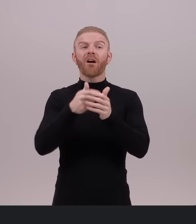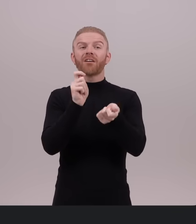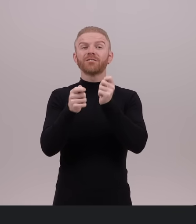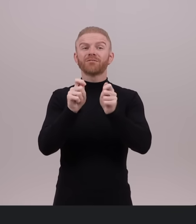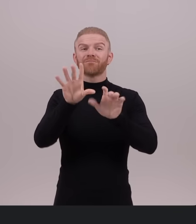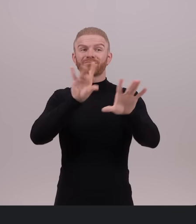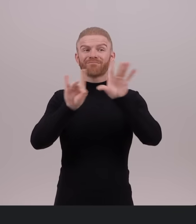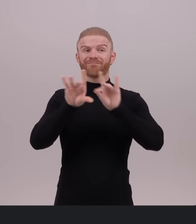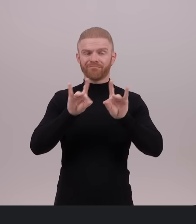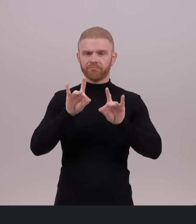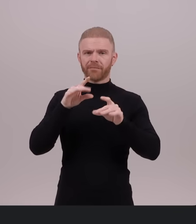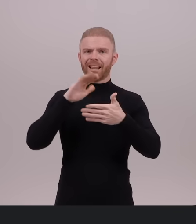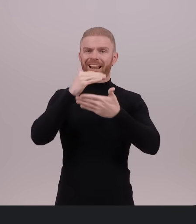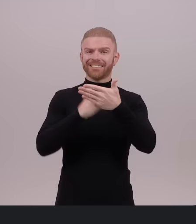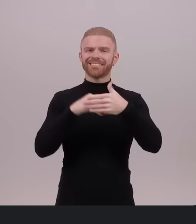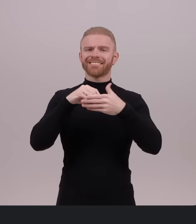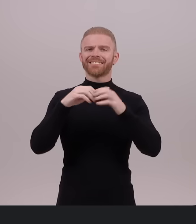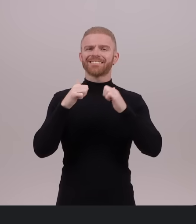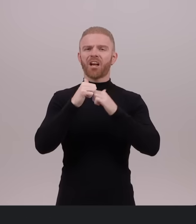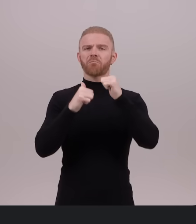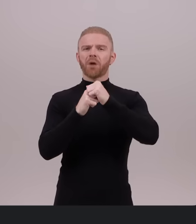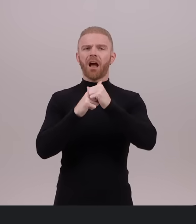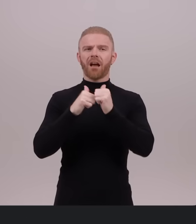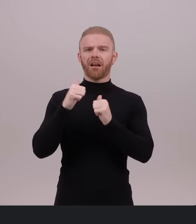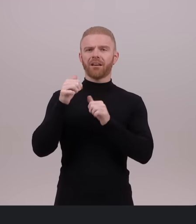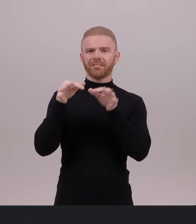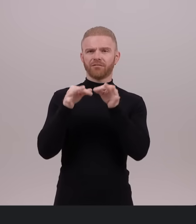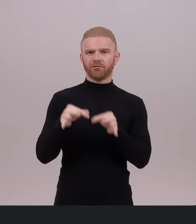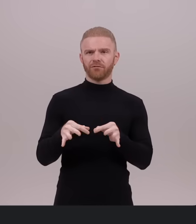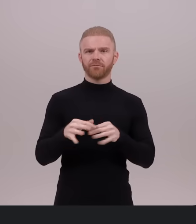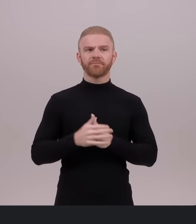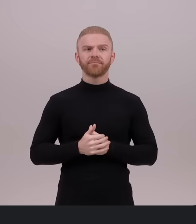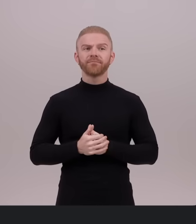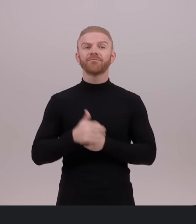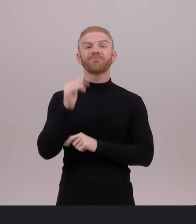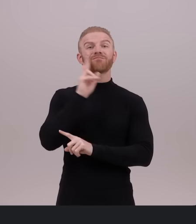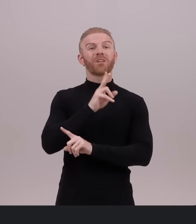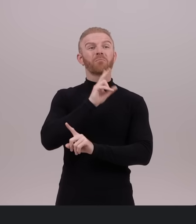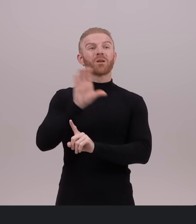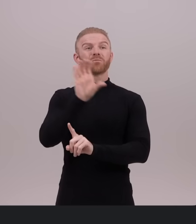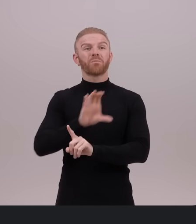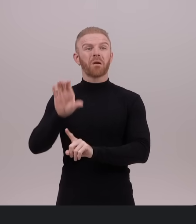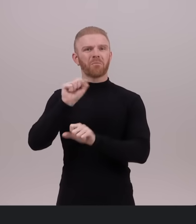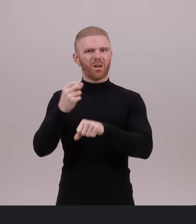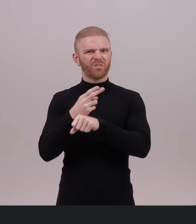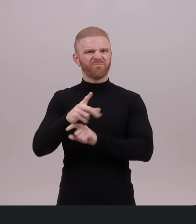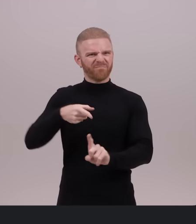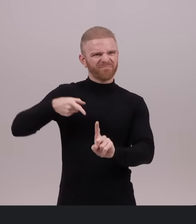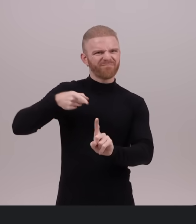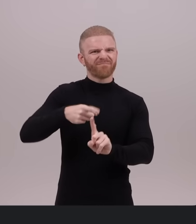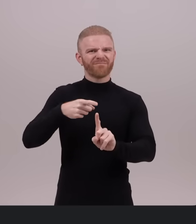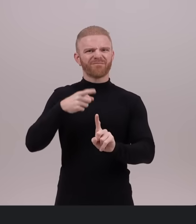in the schema definitions. Now, Gemini and Chrome with use this specific targeted WebMCP tool for the job.